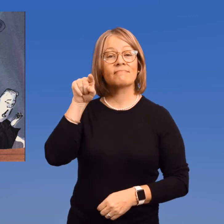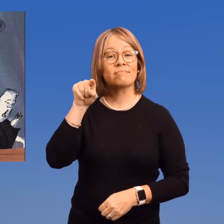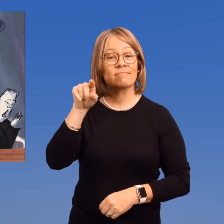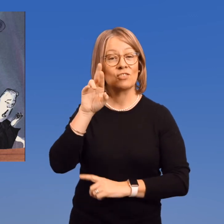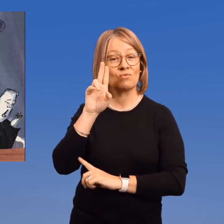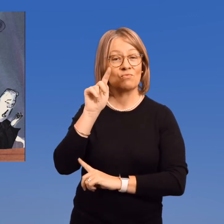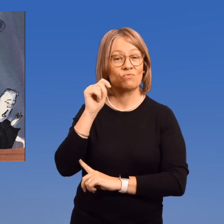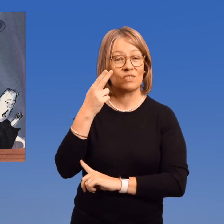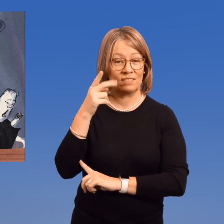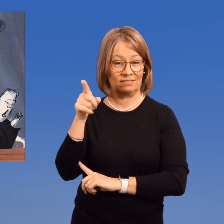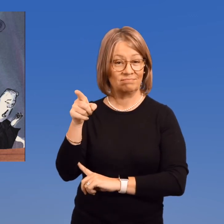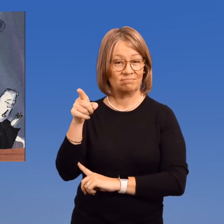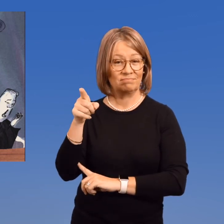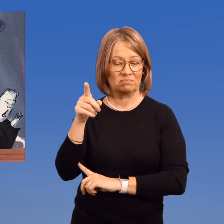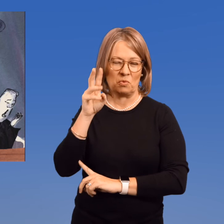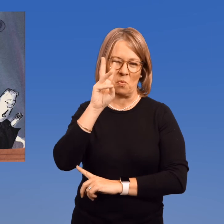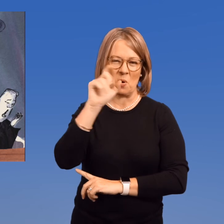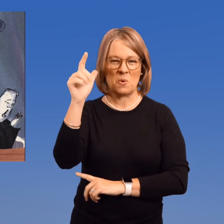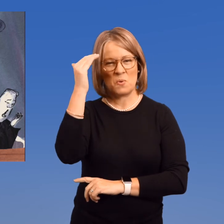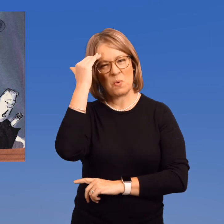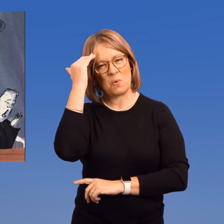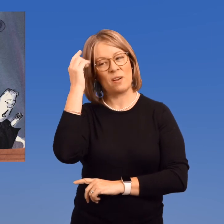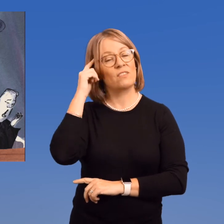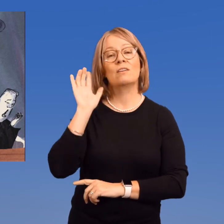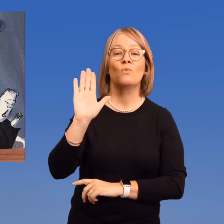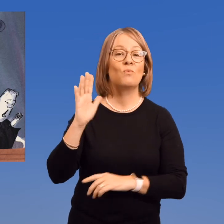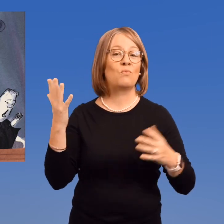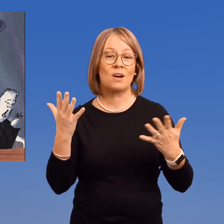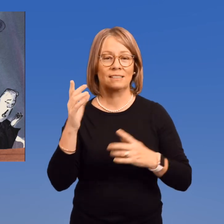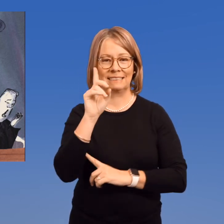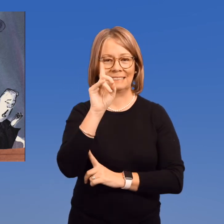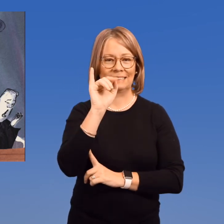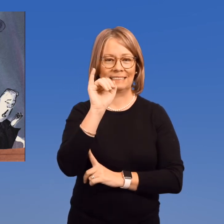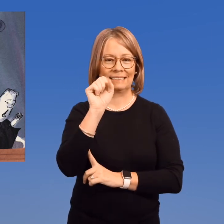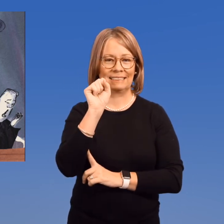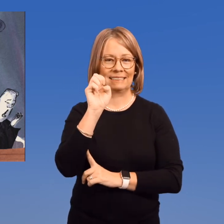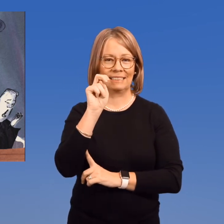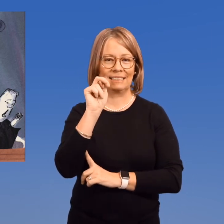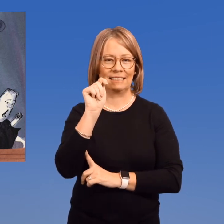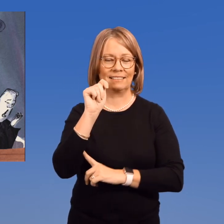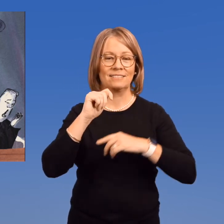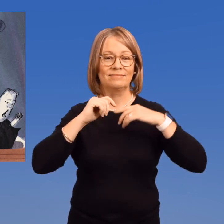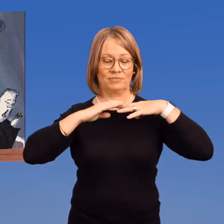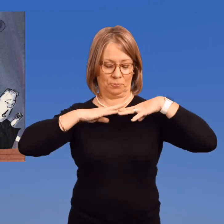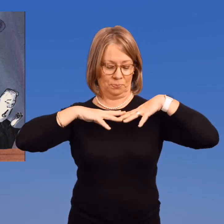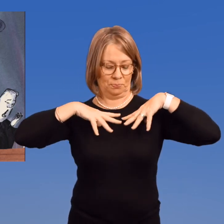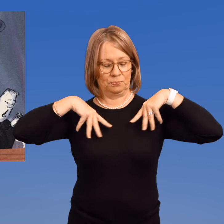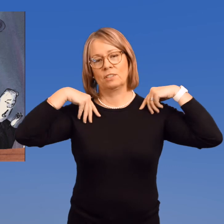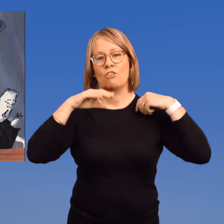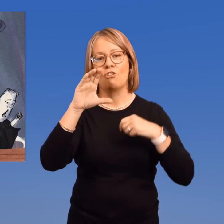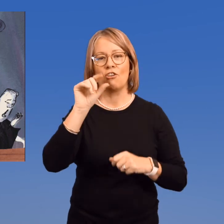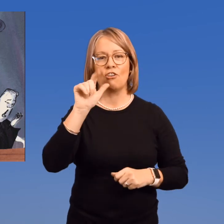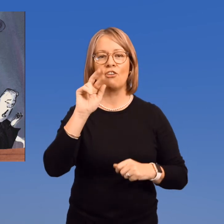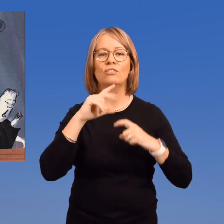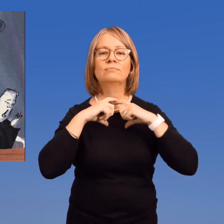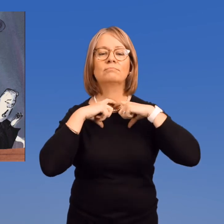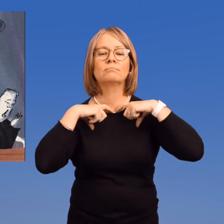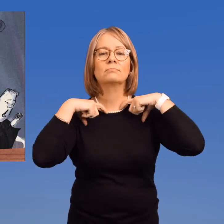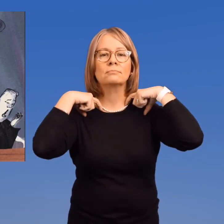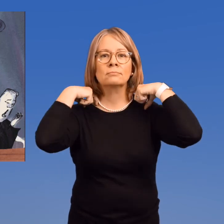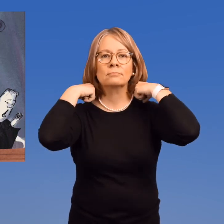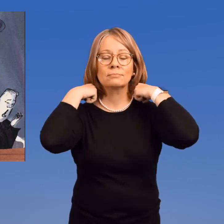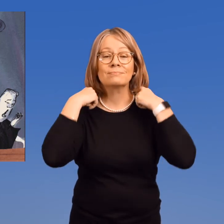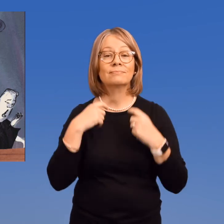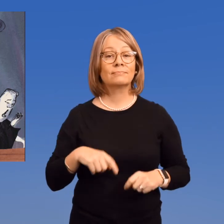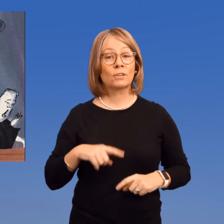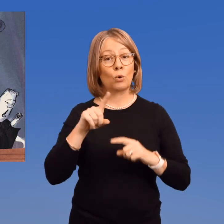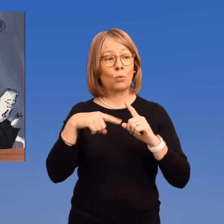Ruth would often wear a dissent collar.